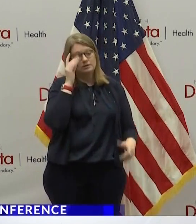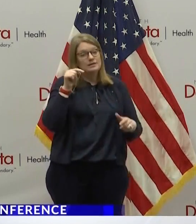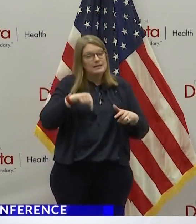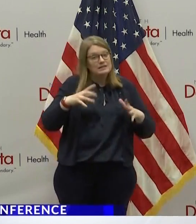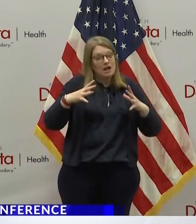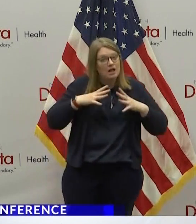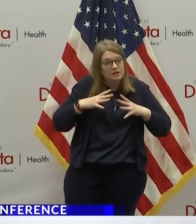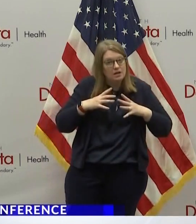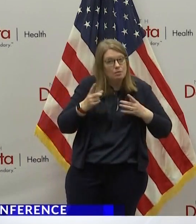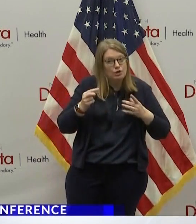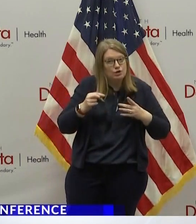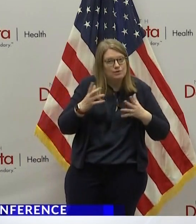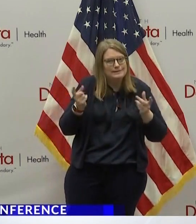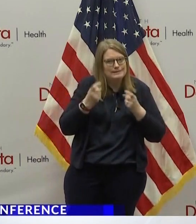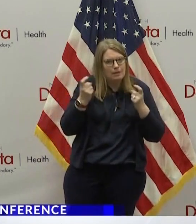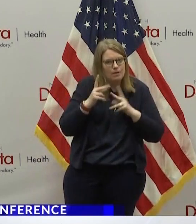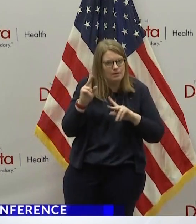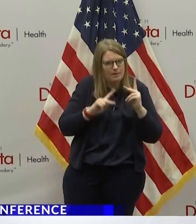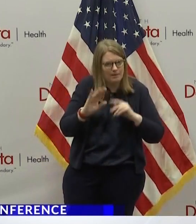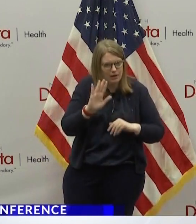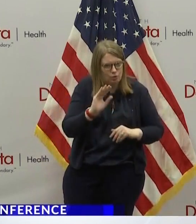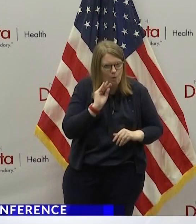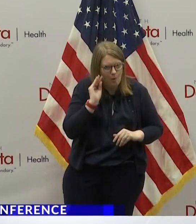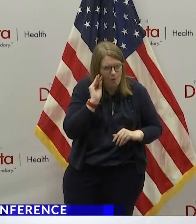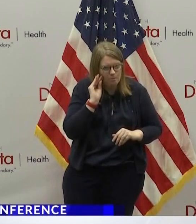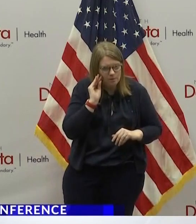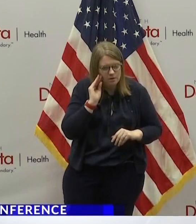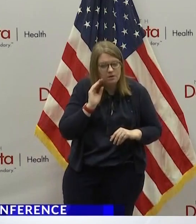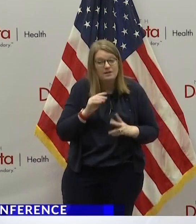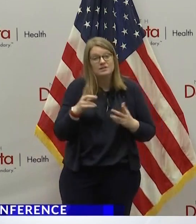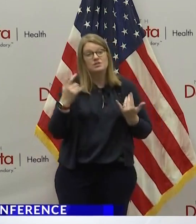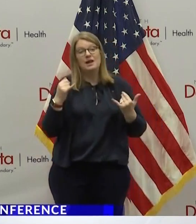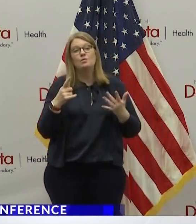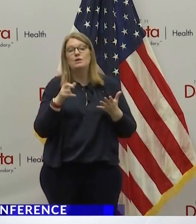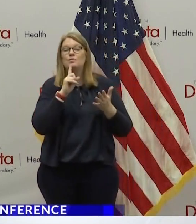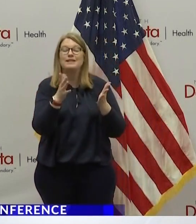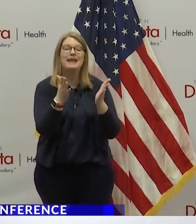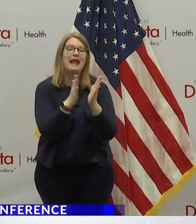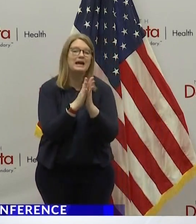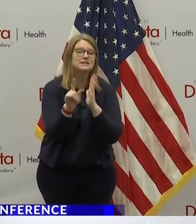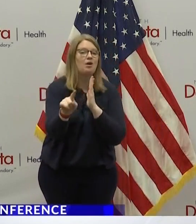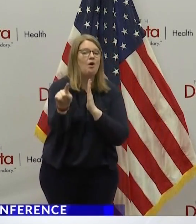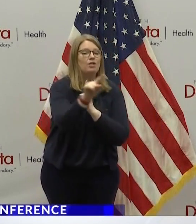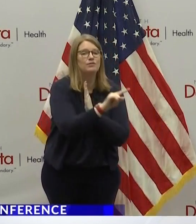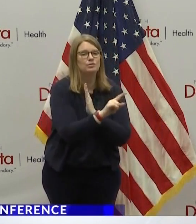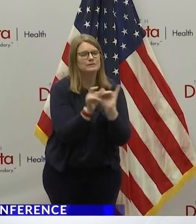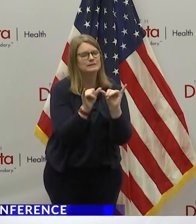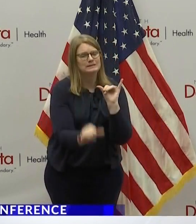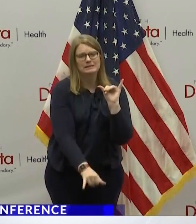IN THIS DISEASE BEING YOUNG AND HEALTHY DOES NOT MEAN YOU'RE NOT A SPREADER.